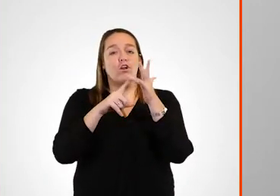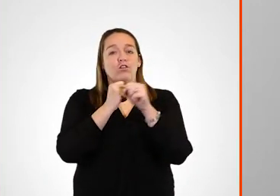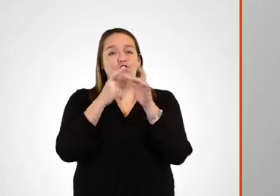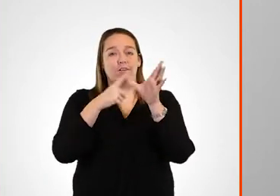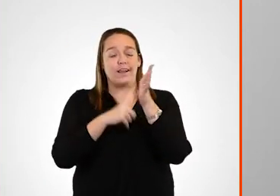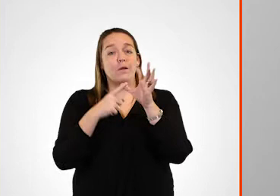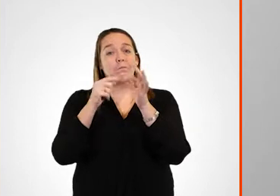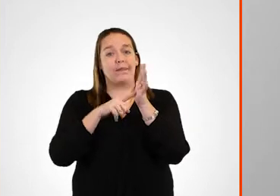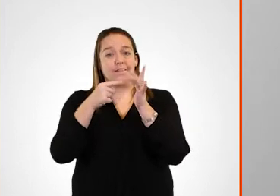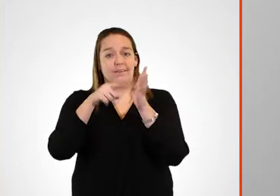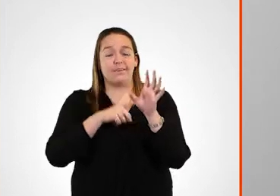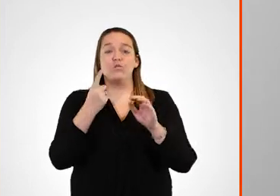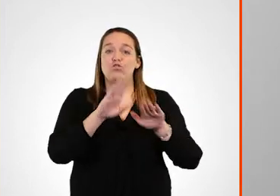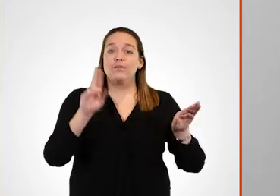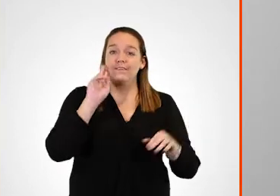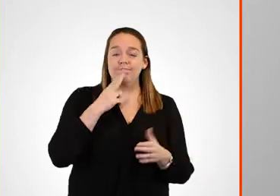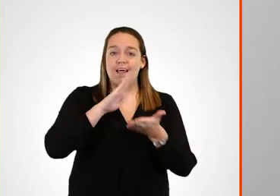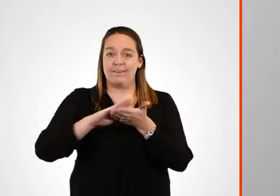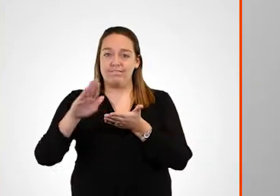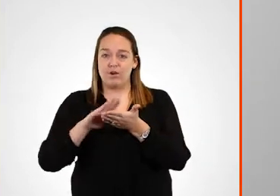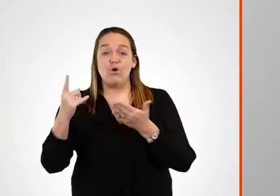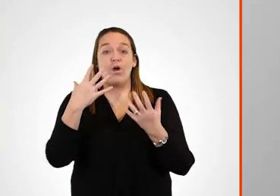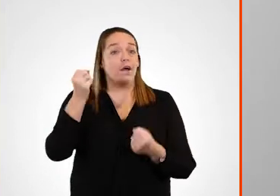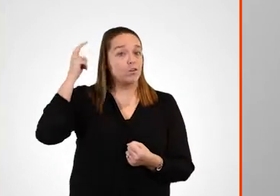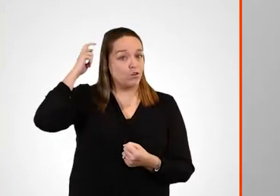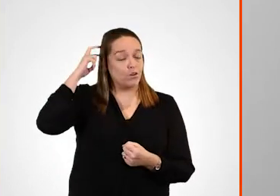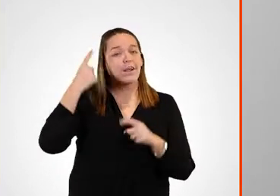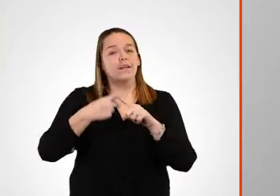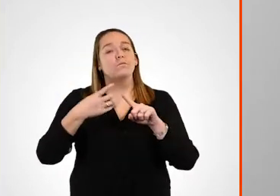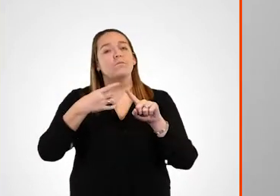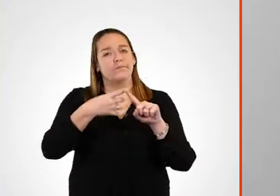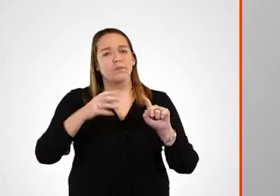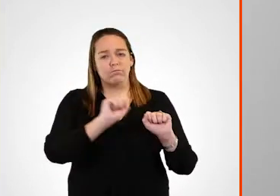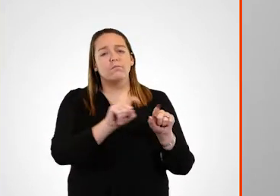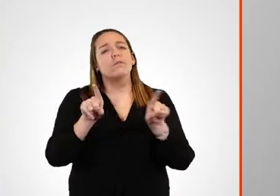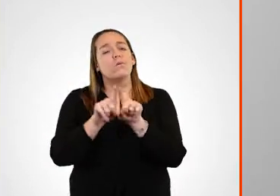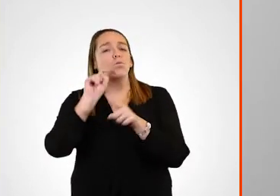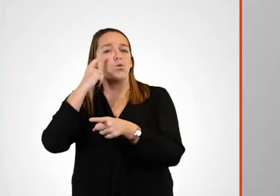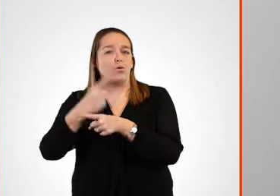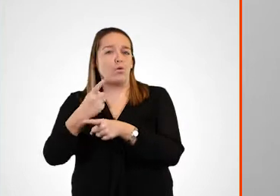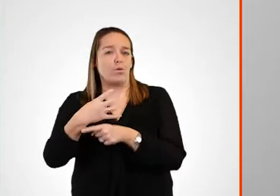who are deaf and hard of hearing, those with cochlear implants in particular, but we're also going to talk a little bit about kids